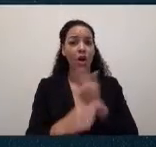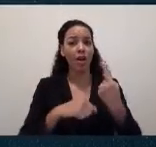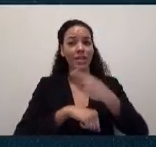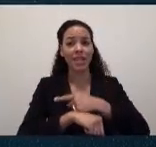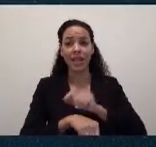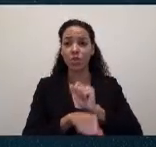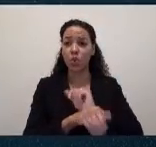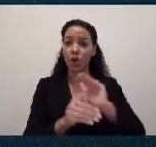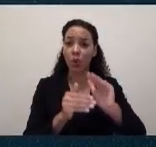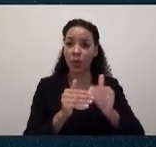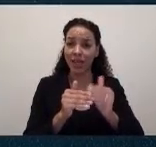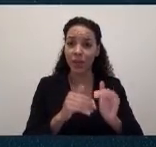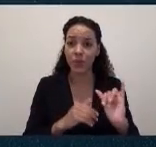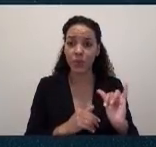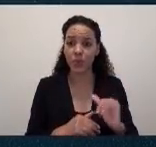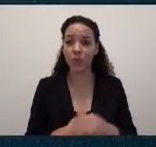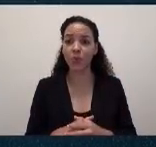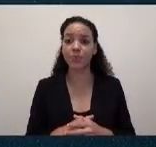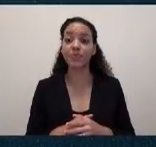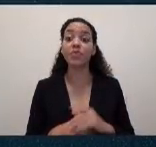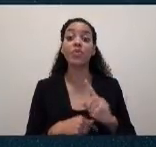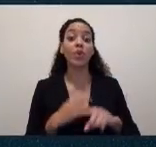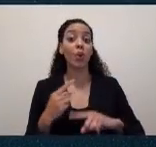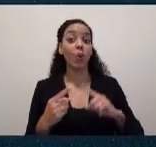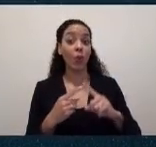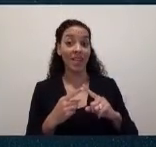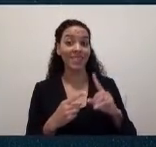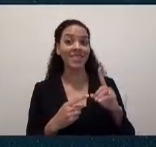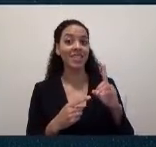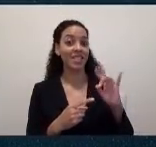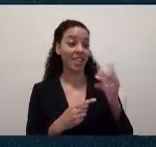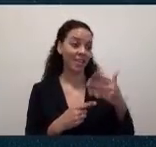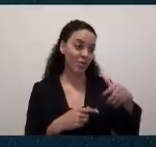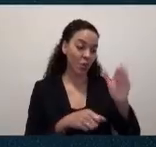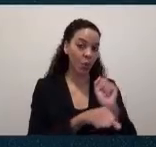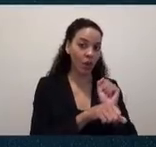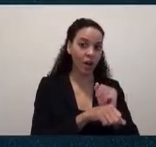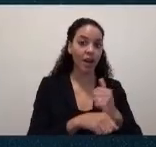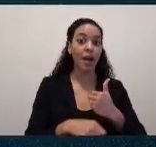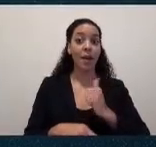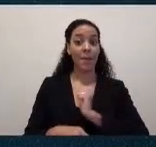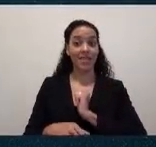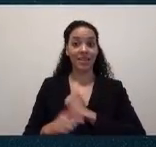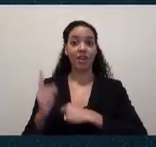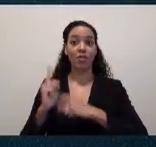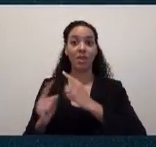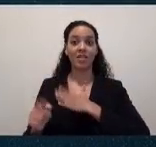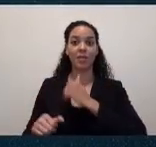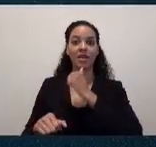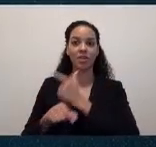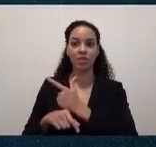And when she did, my sister and I would walk two doors down to the home of Mrs. Regina Shelton.